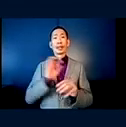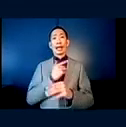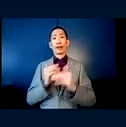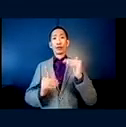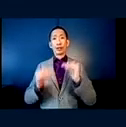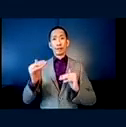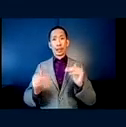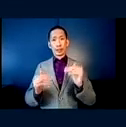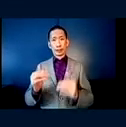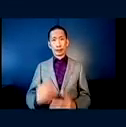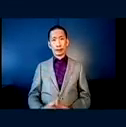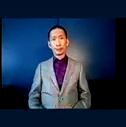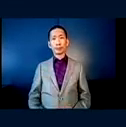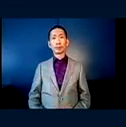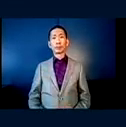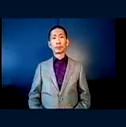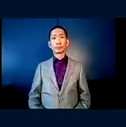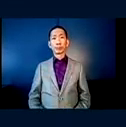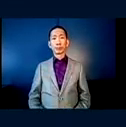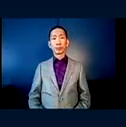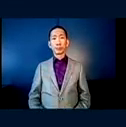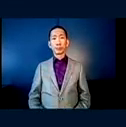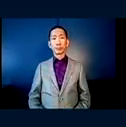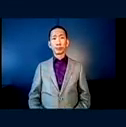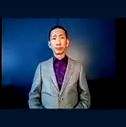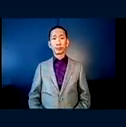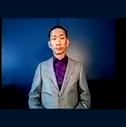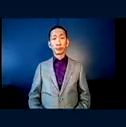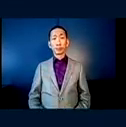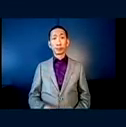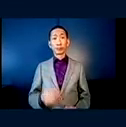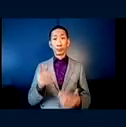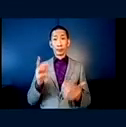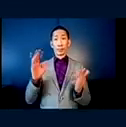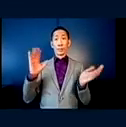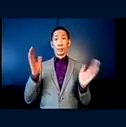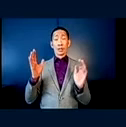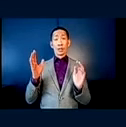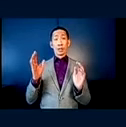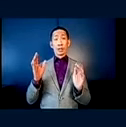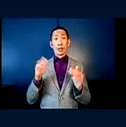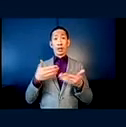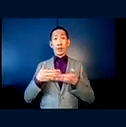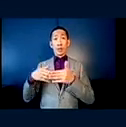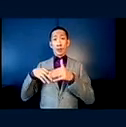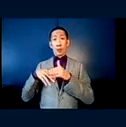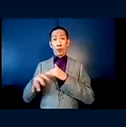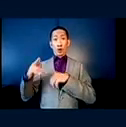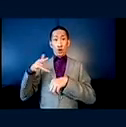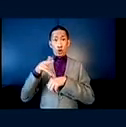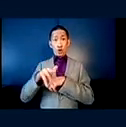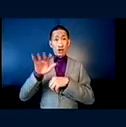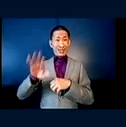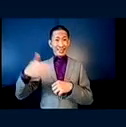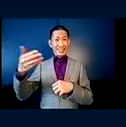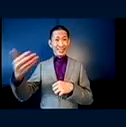SUBOPTIMAL ENERGY BALANCE. NEXT PLEASE. SO MUCH SO THAT LOOKING AT THE